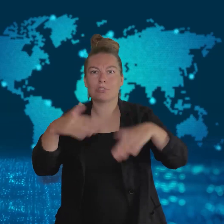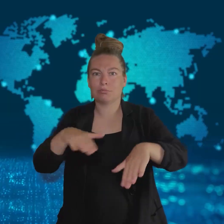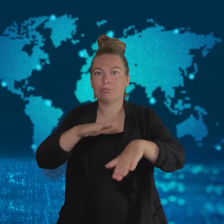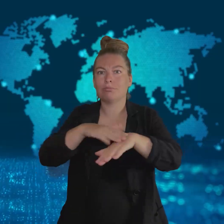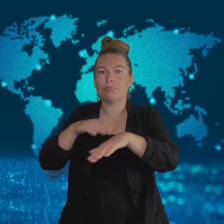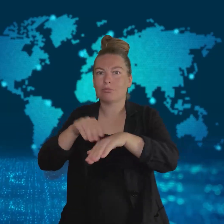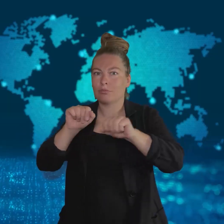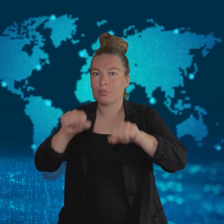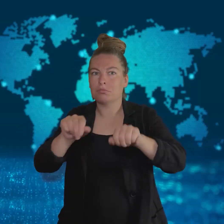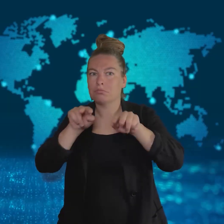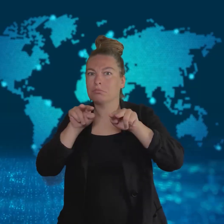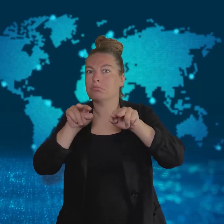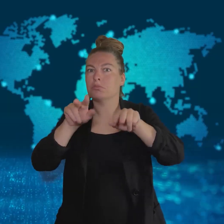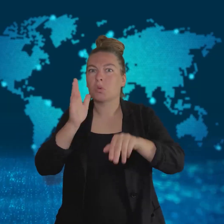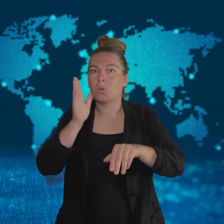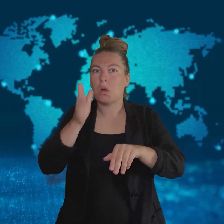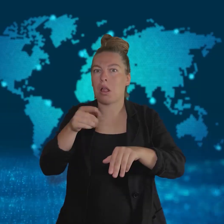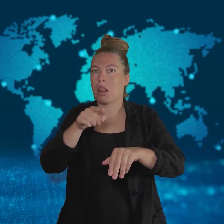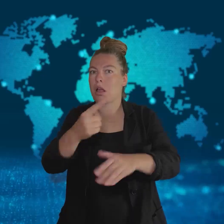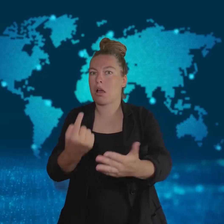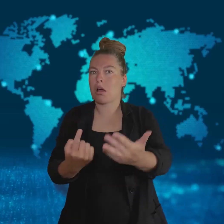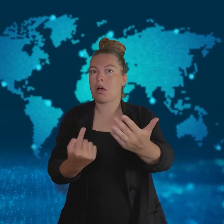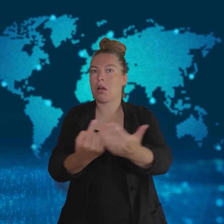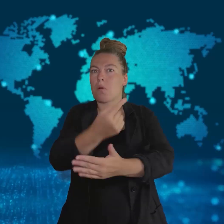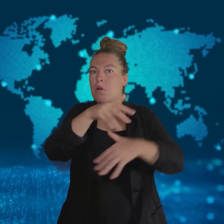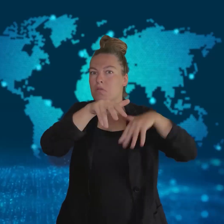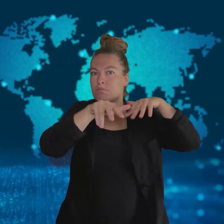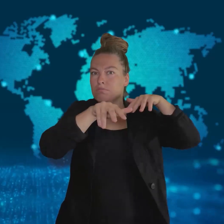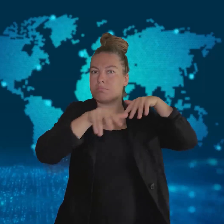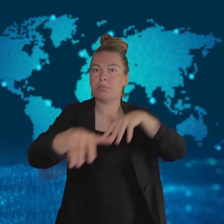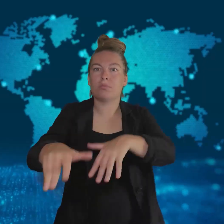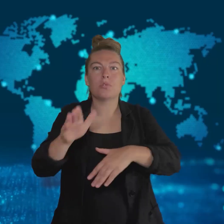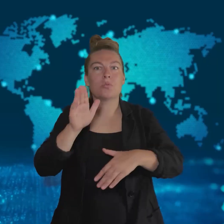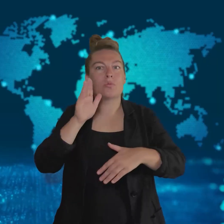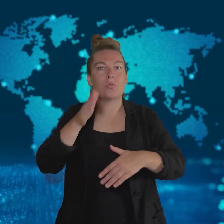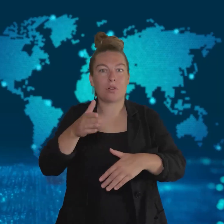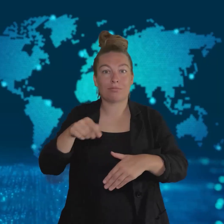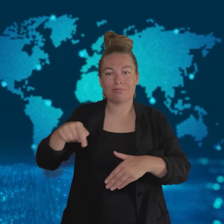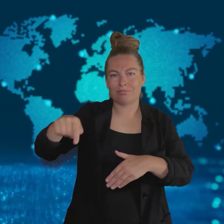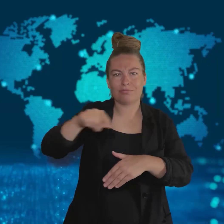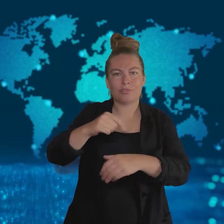Since a river was blocked, a lake is forming.